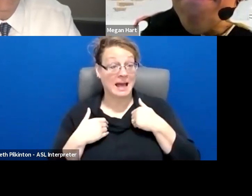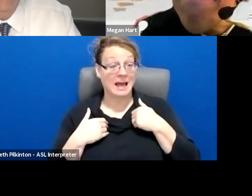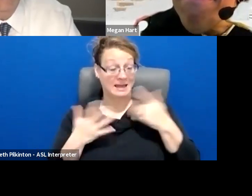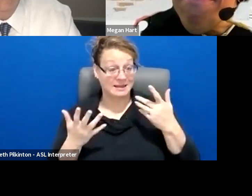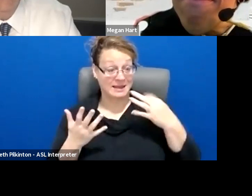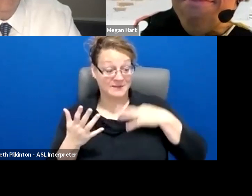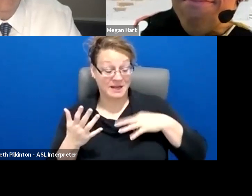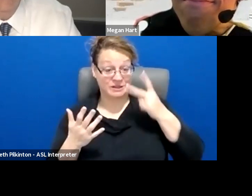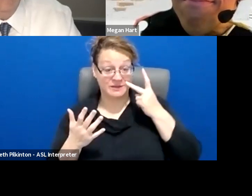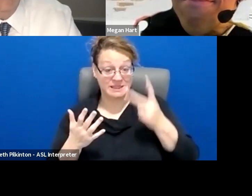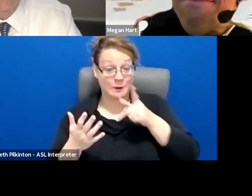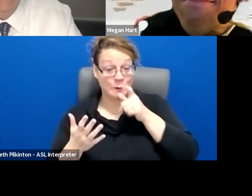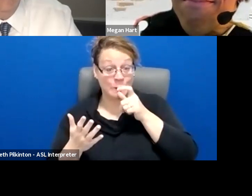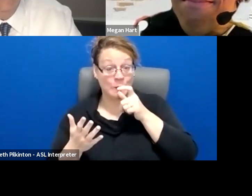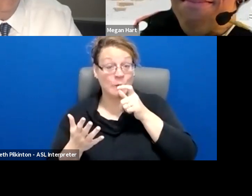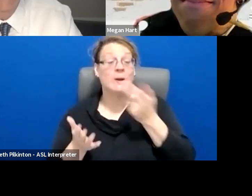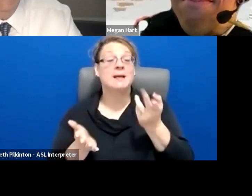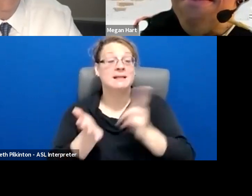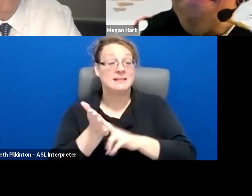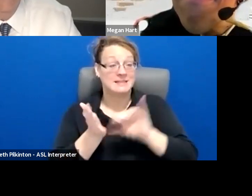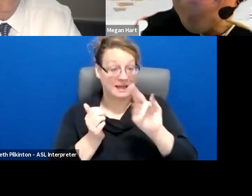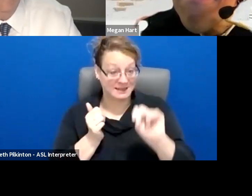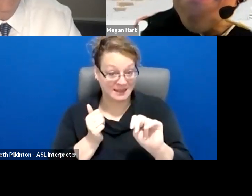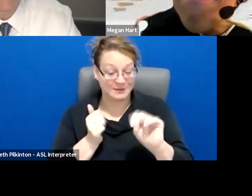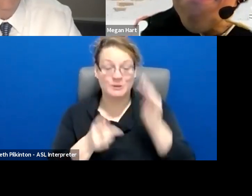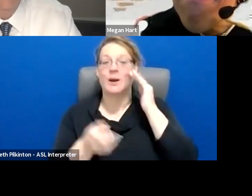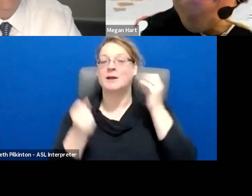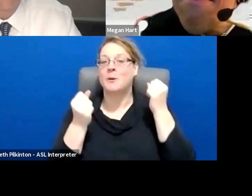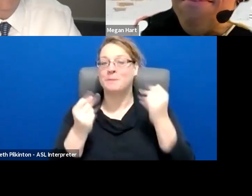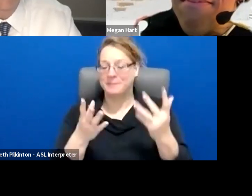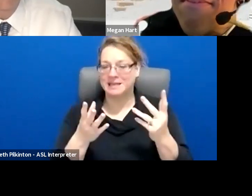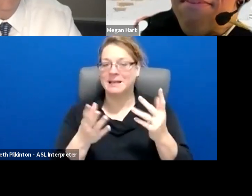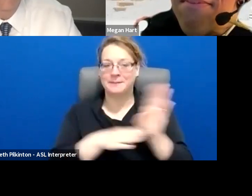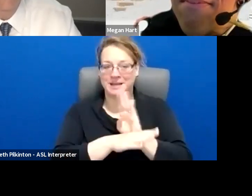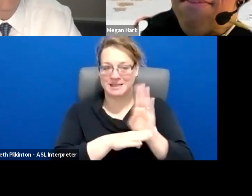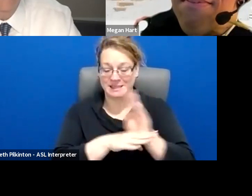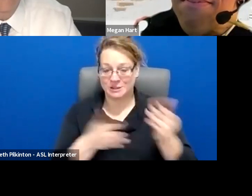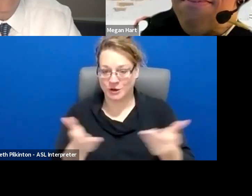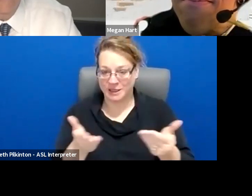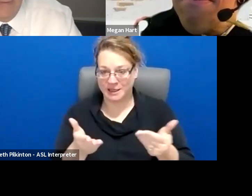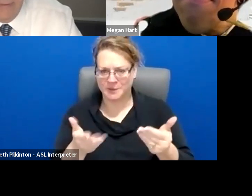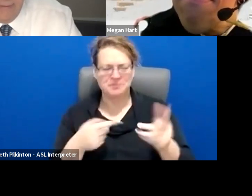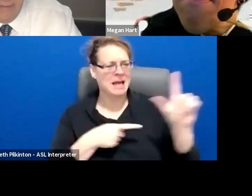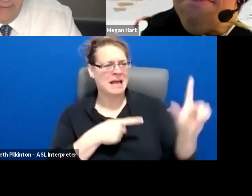This is your opportunity to ask a question. I have the advantage of seeing the registration list before the event.